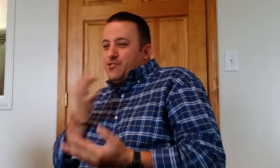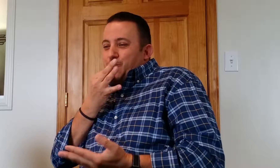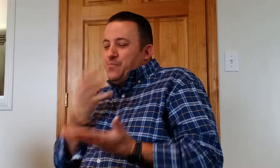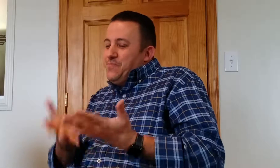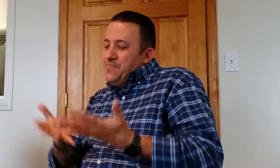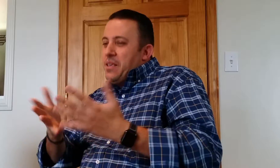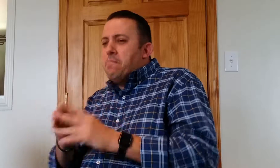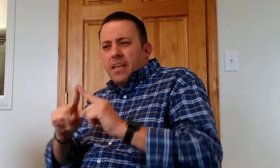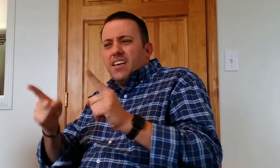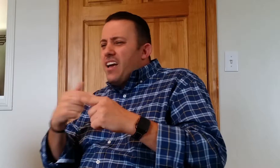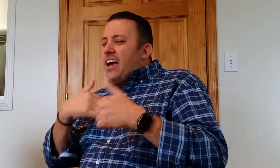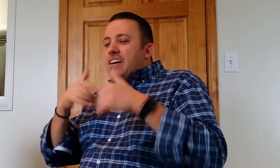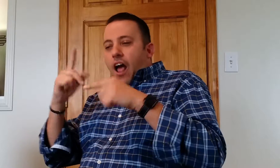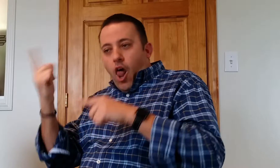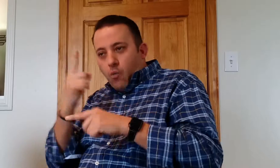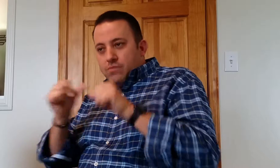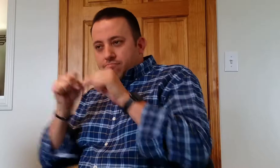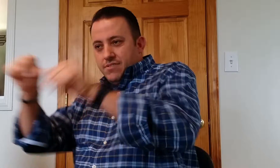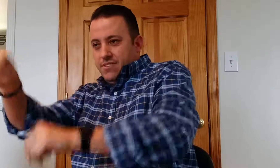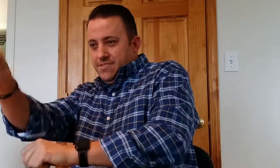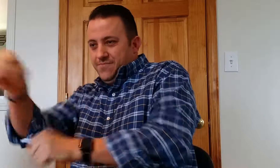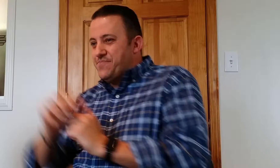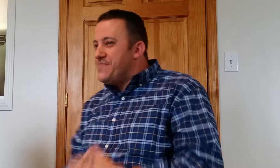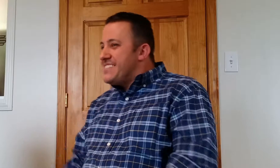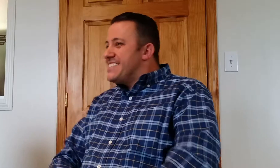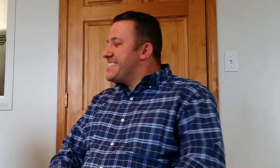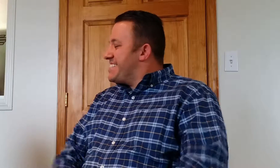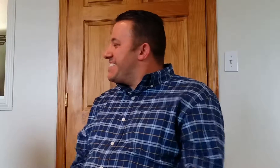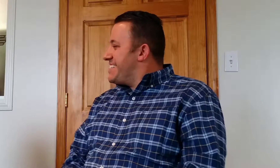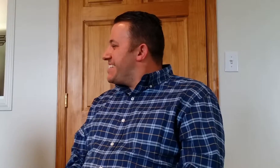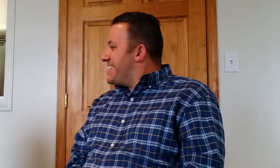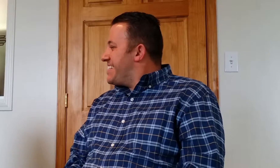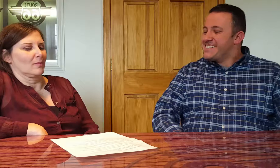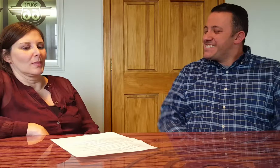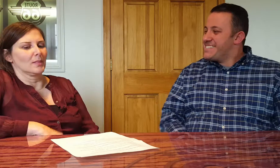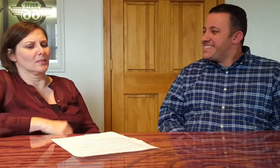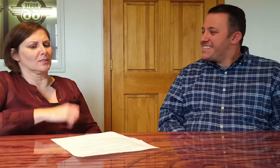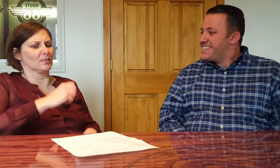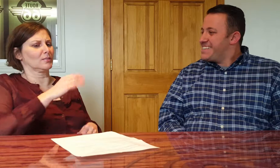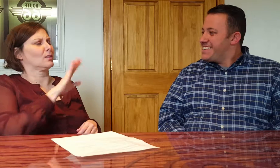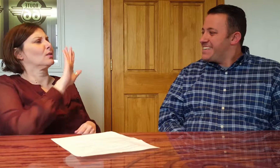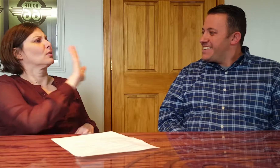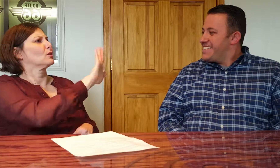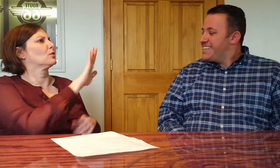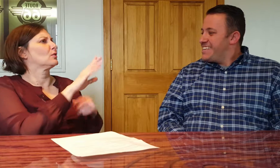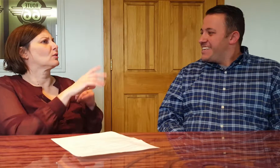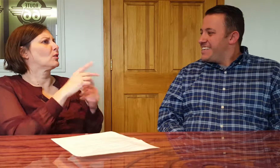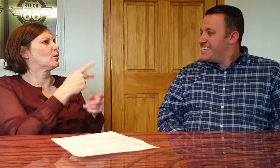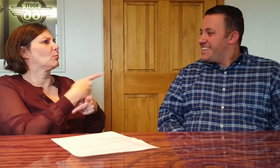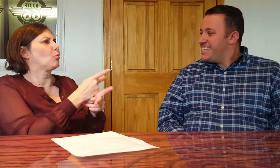I have so much heart and I need to spend more time with my family soon, but I'll still be involved. Where can people find your products?